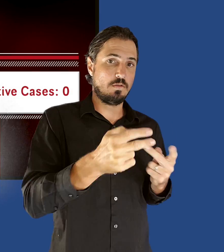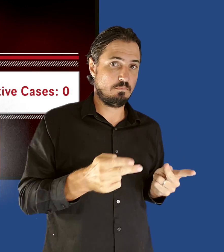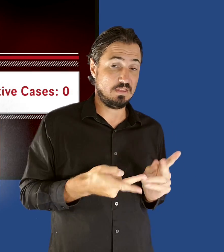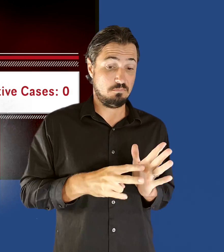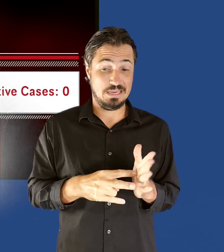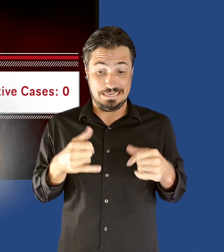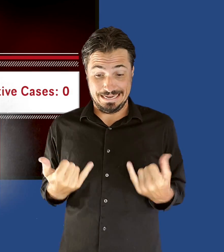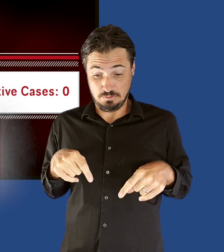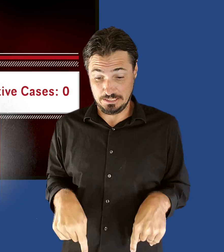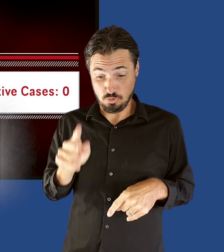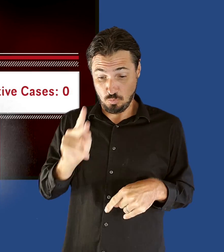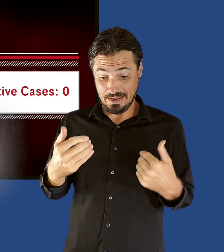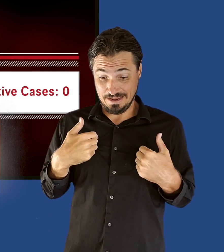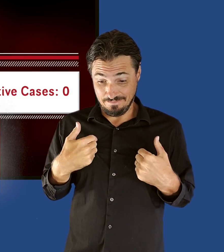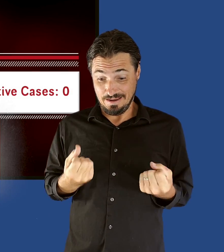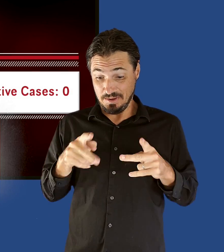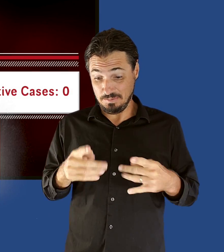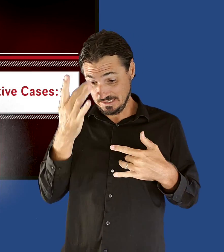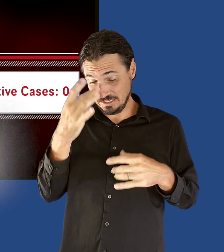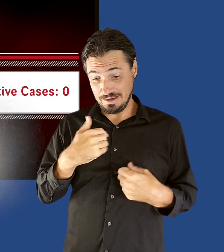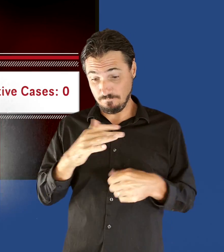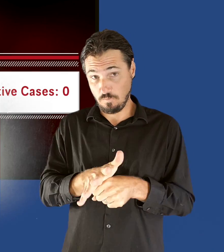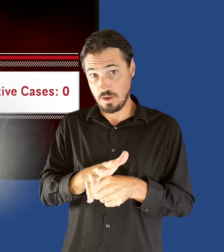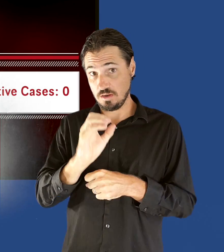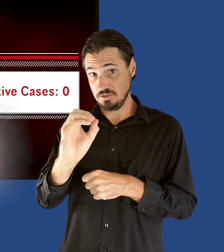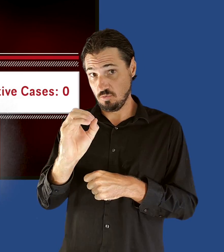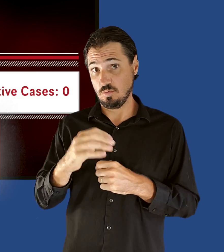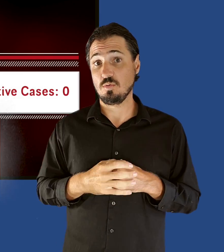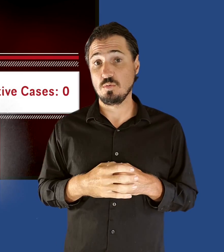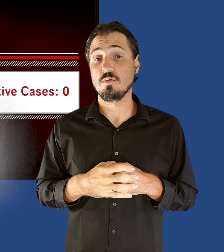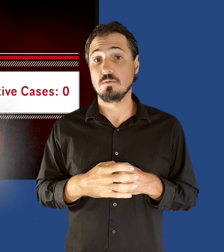This means, we have NO confirmed active cases of COVID-19 on Kaua‘i at this time.